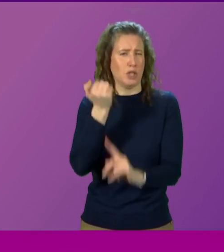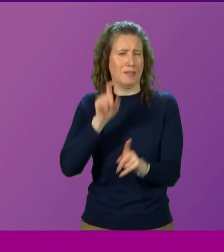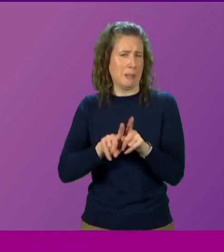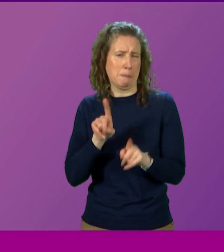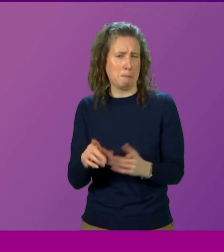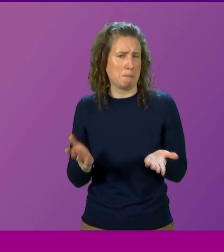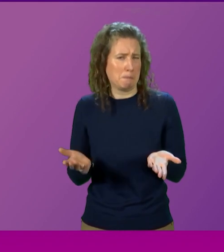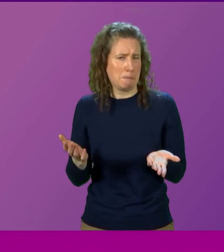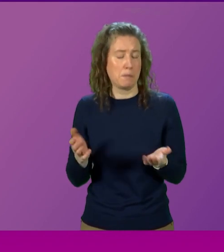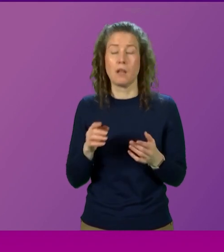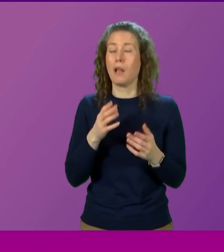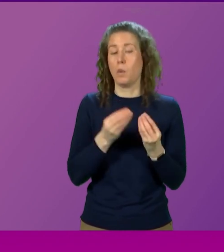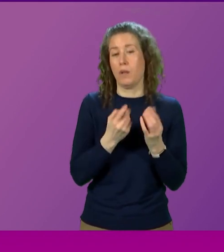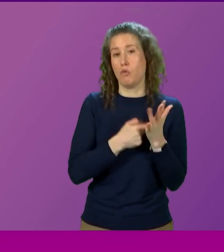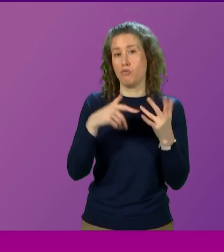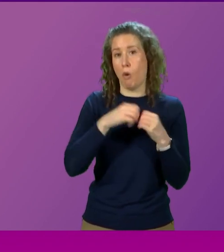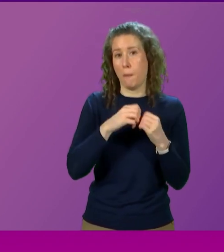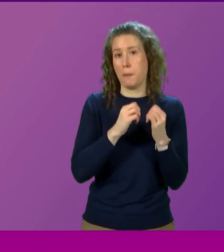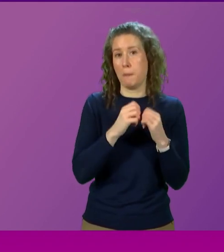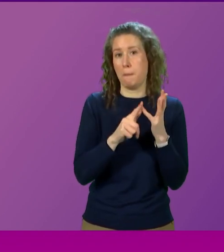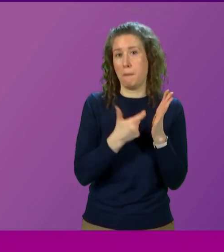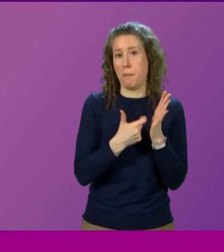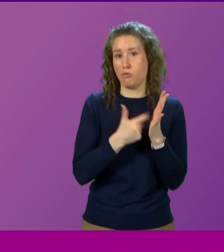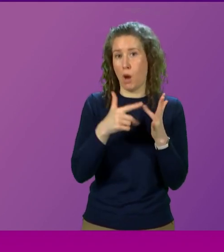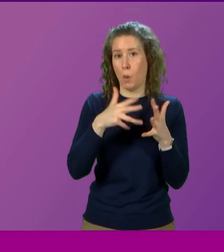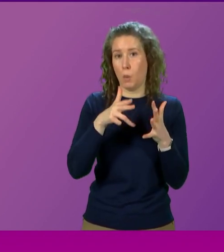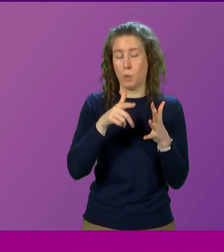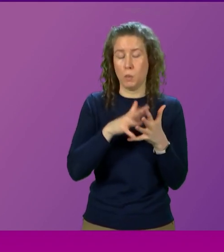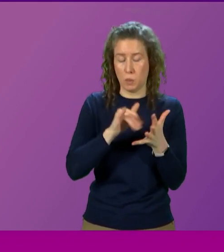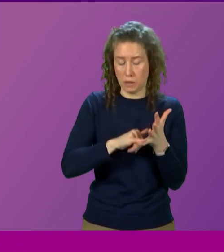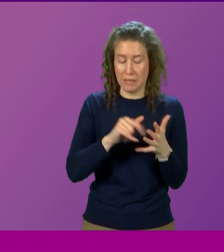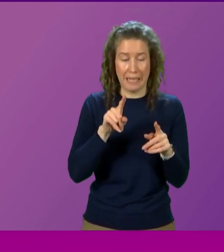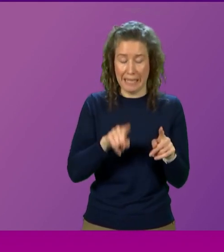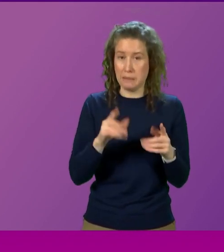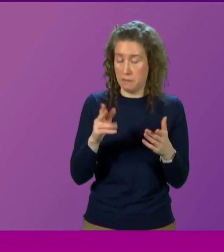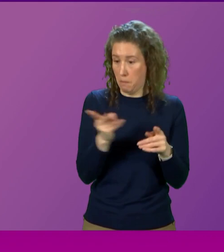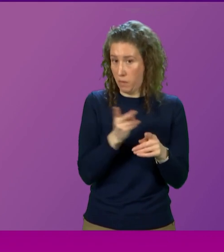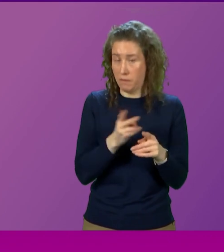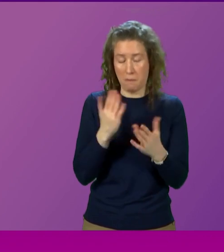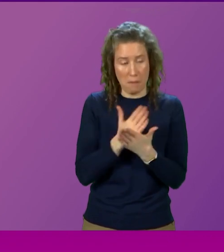Along with Rob Burrow, he brought the search for treatment and a cure for MND into everyone’s thoughts.